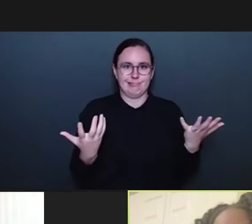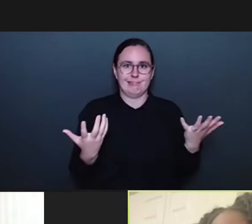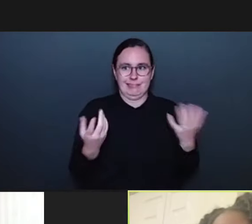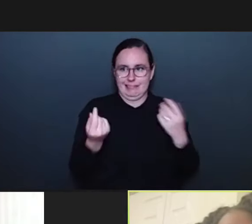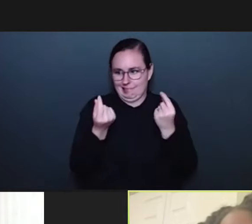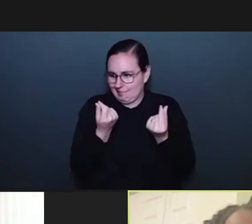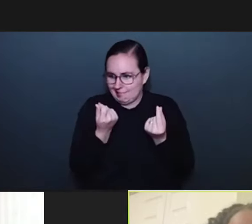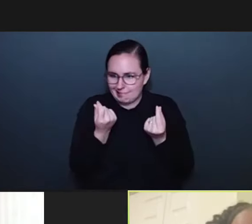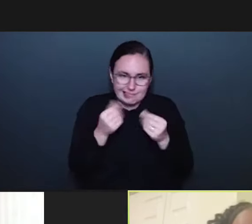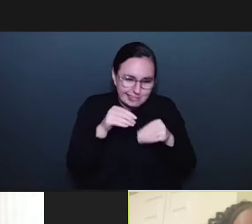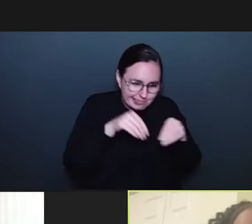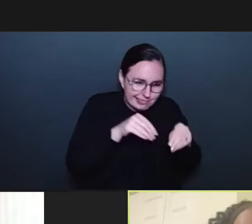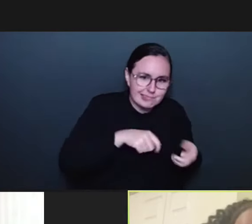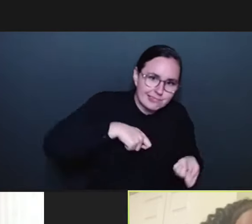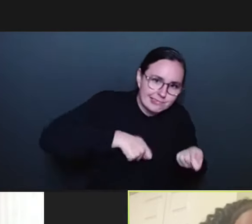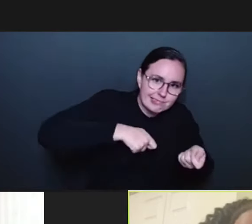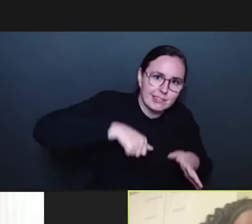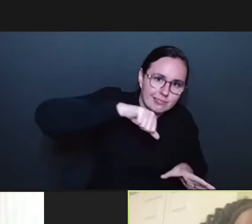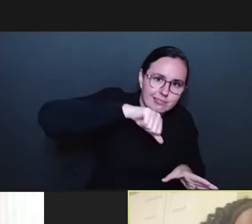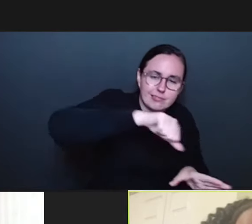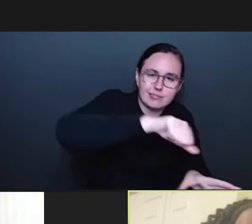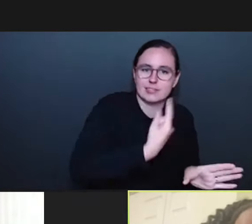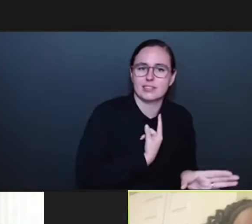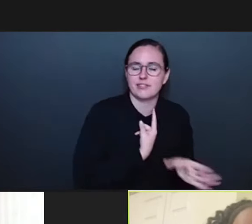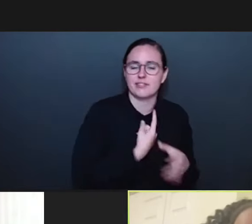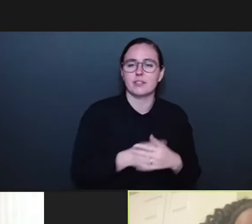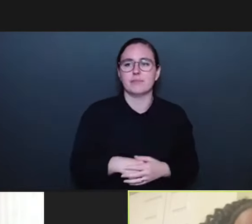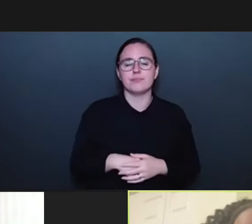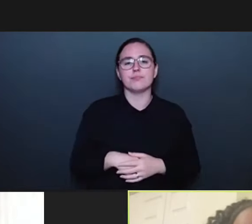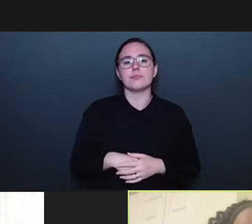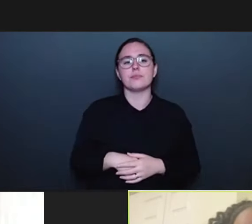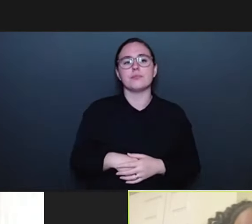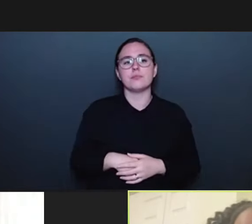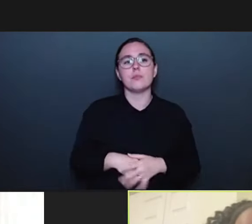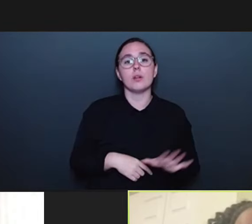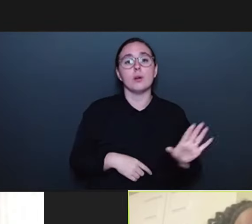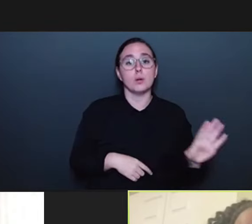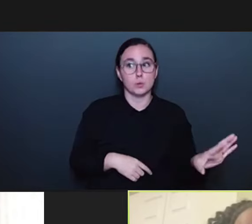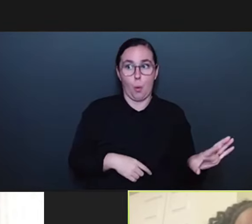inequalities that has rendered some bodies, be it Yemen, be it Gambia, be it Pakistan,